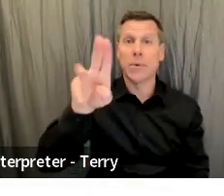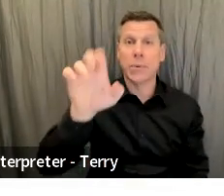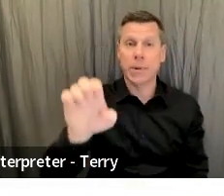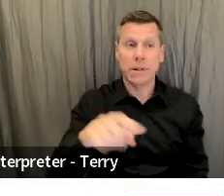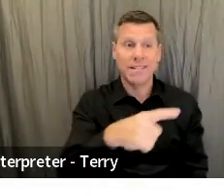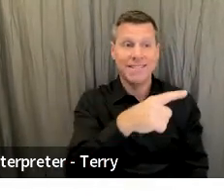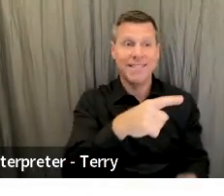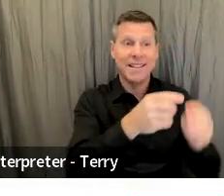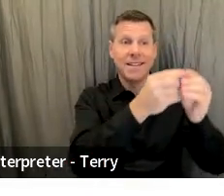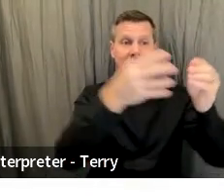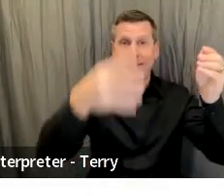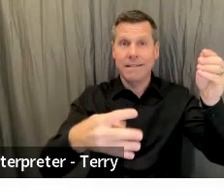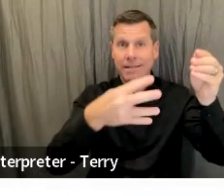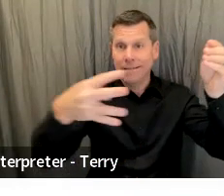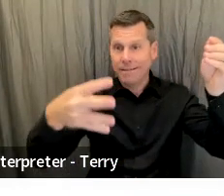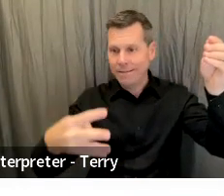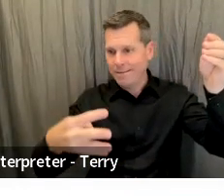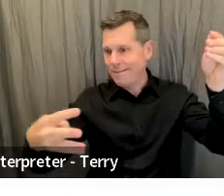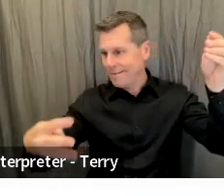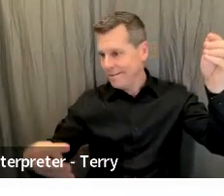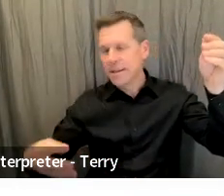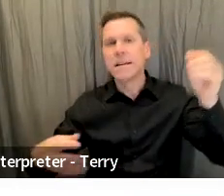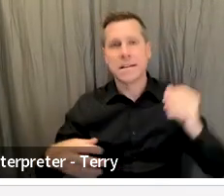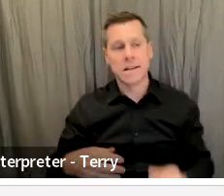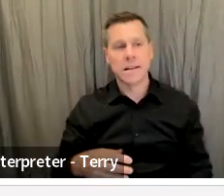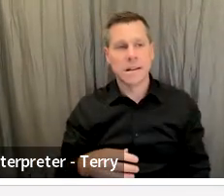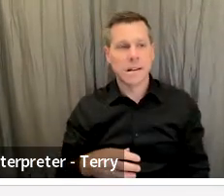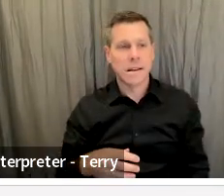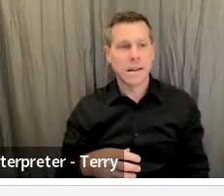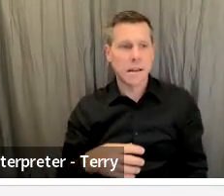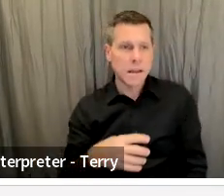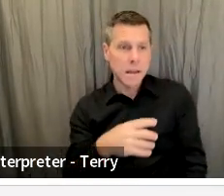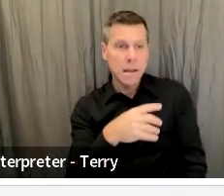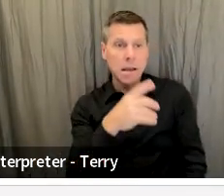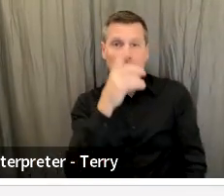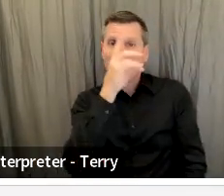and this is what it looks like here.